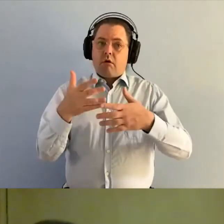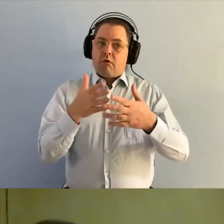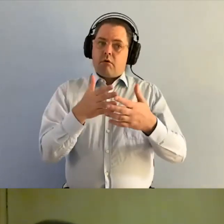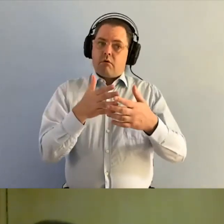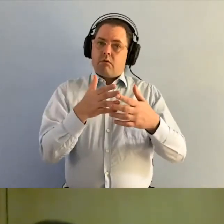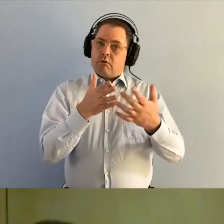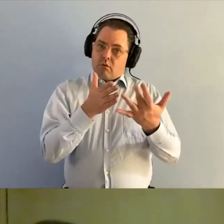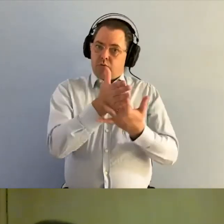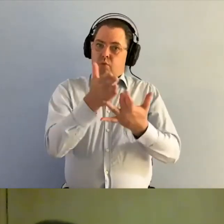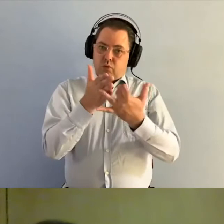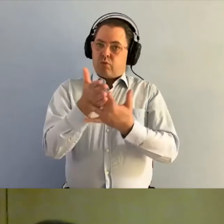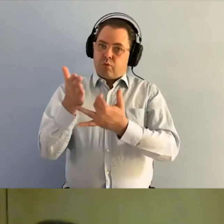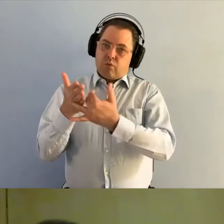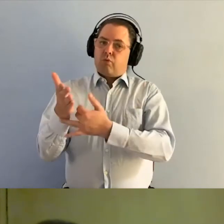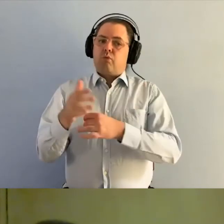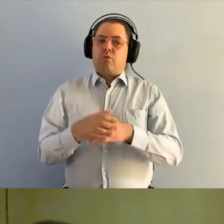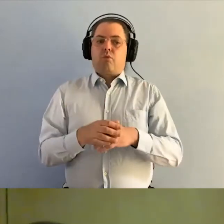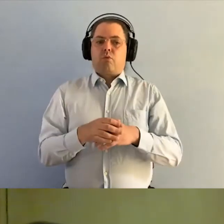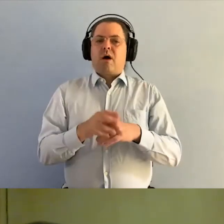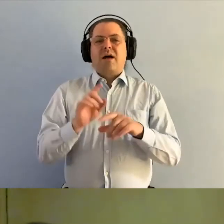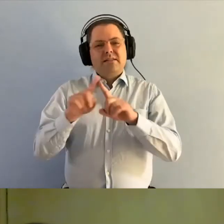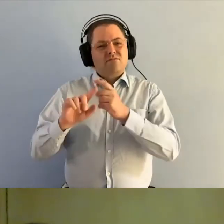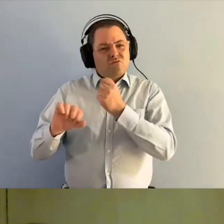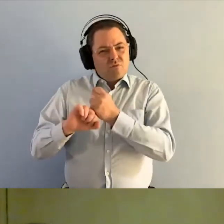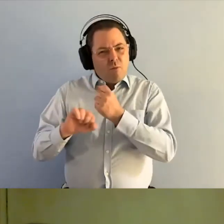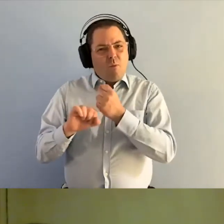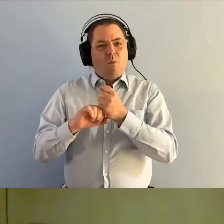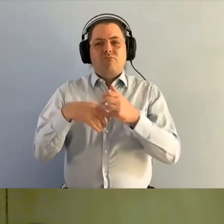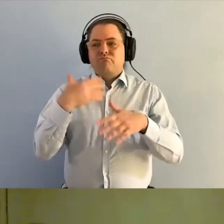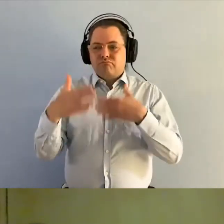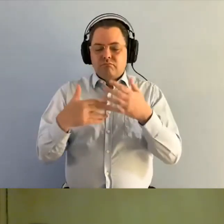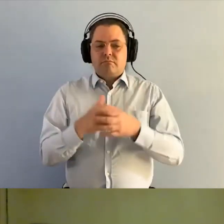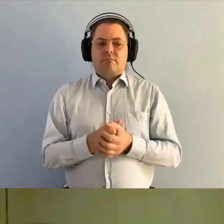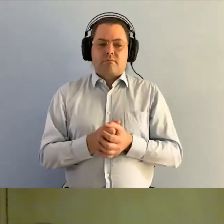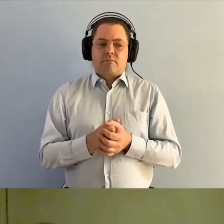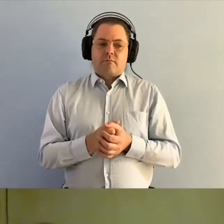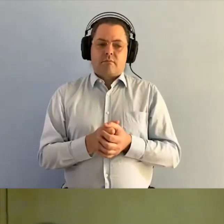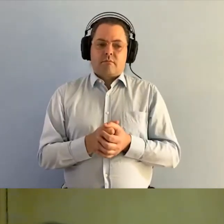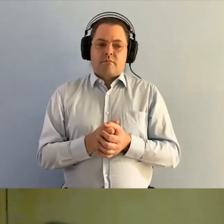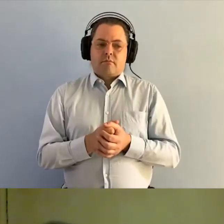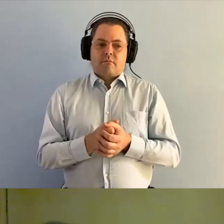I'm able through my childhood to overcome difficulties